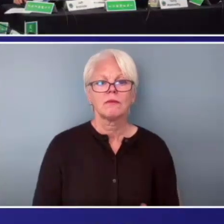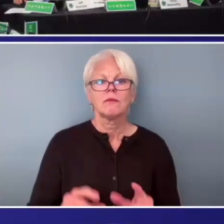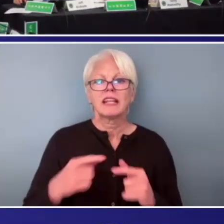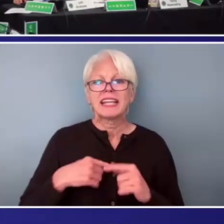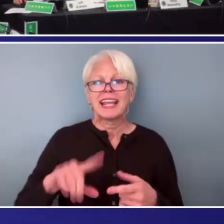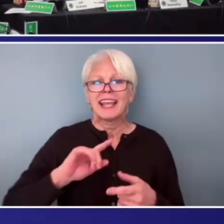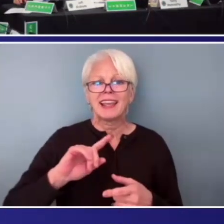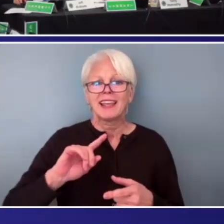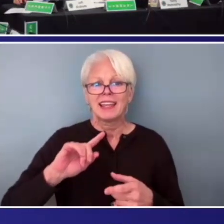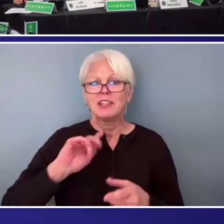Alex Ricci.